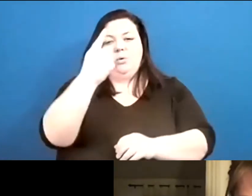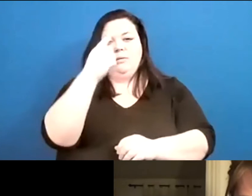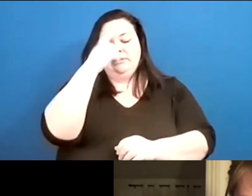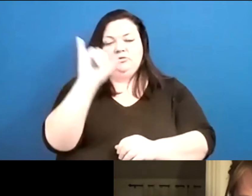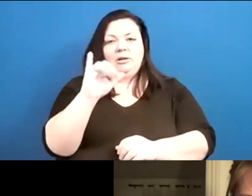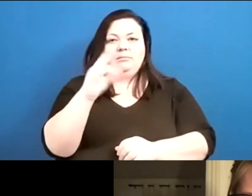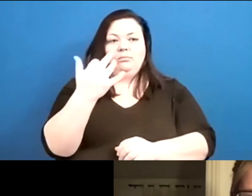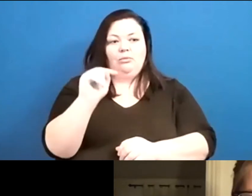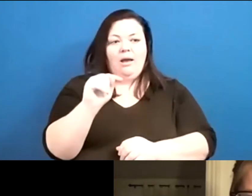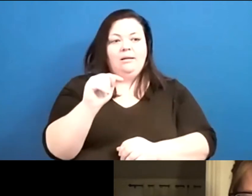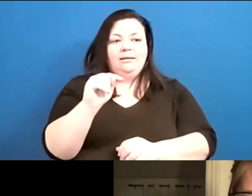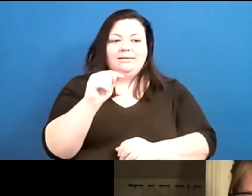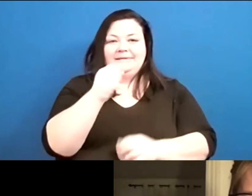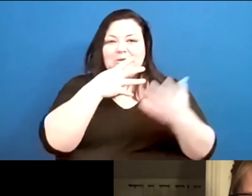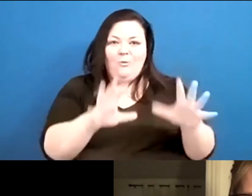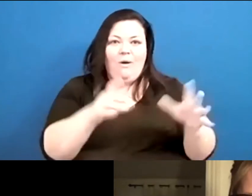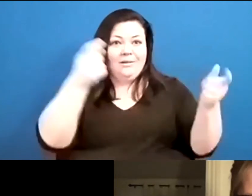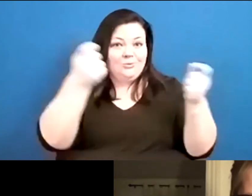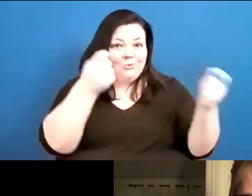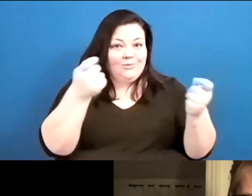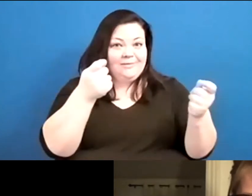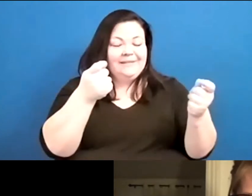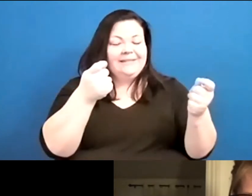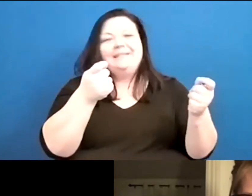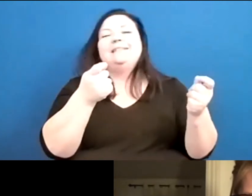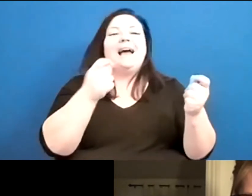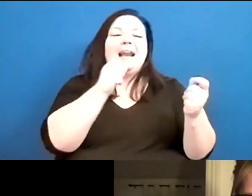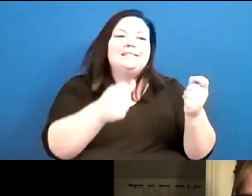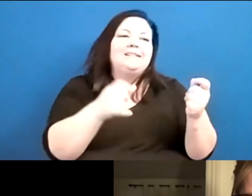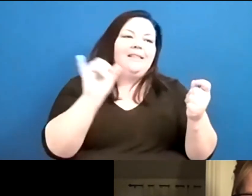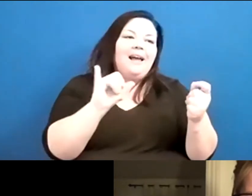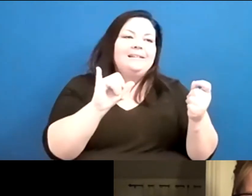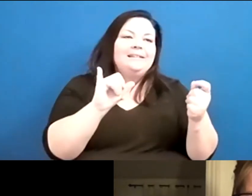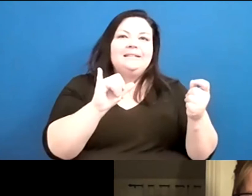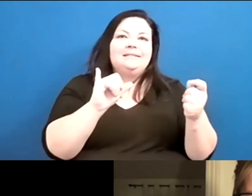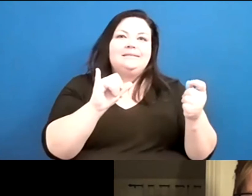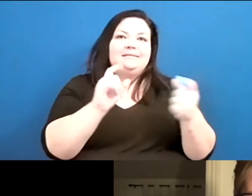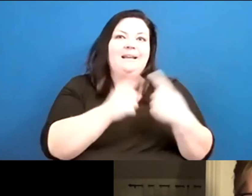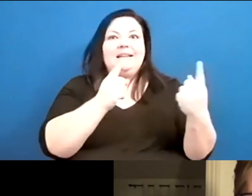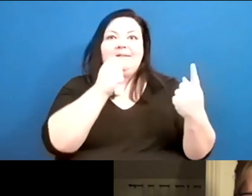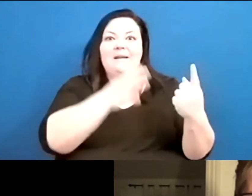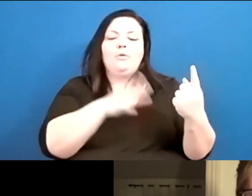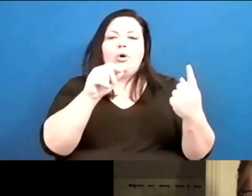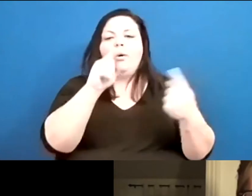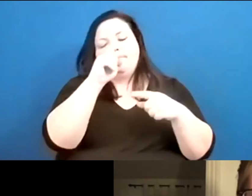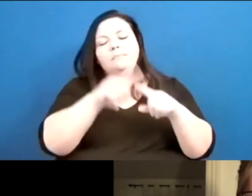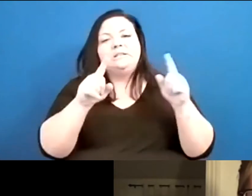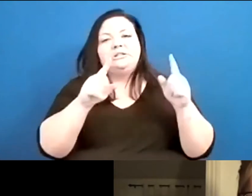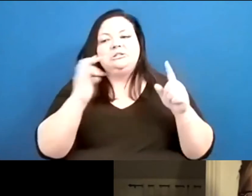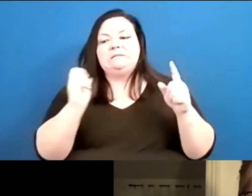and doesn't really want to rule and it's like not this like anti-female thing because then she gives back the, the, like monarch